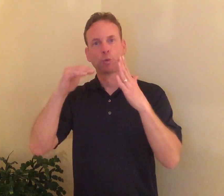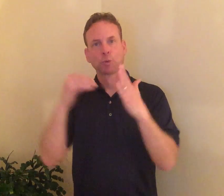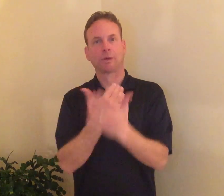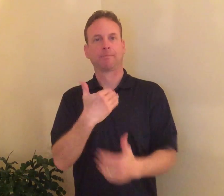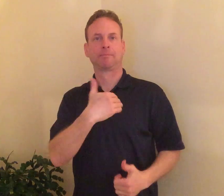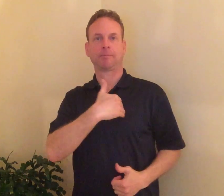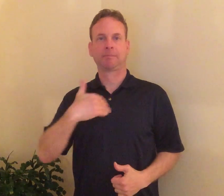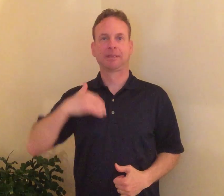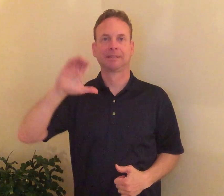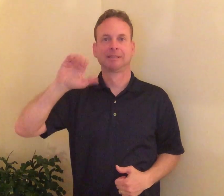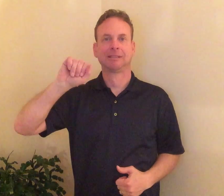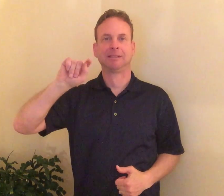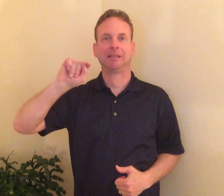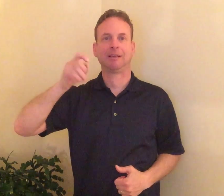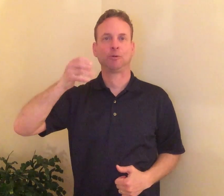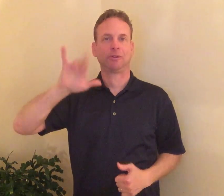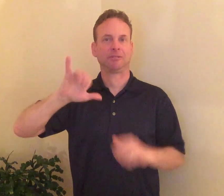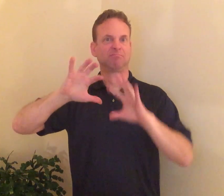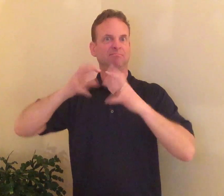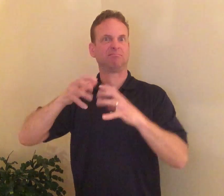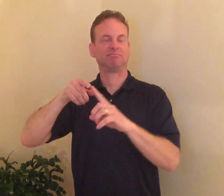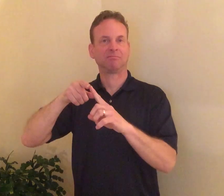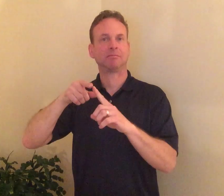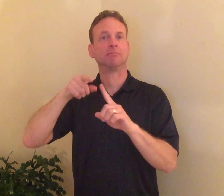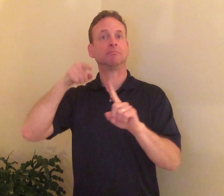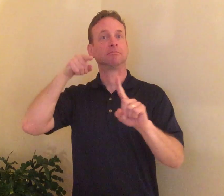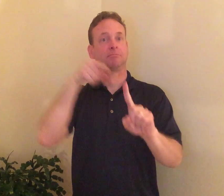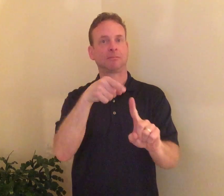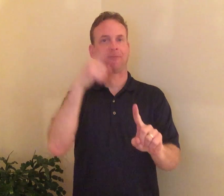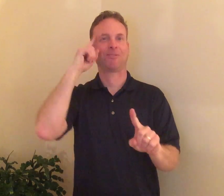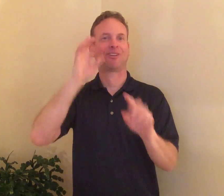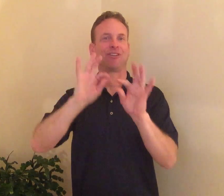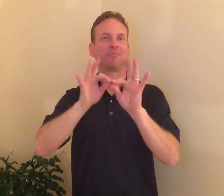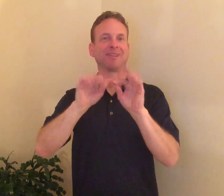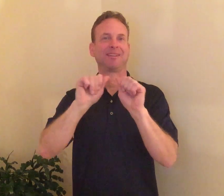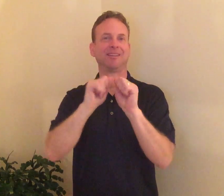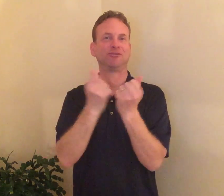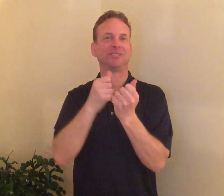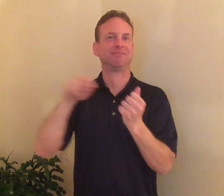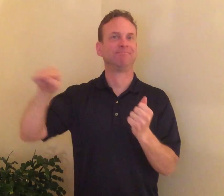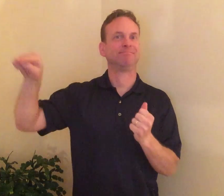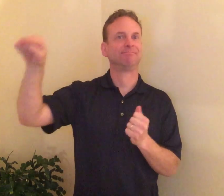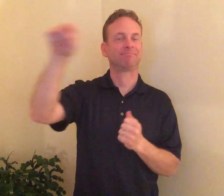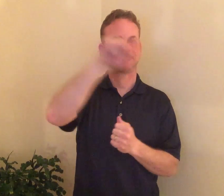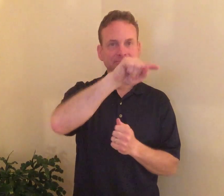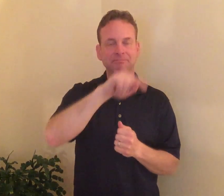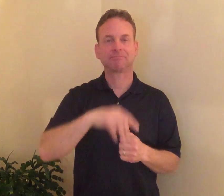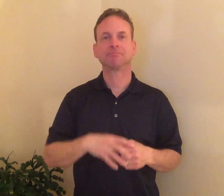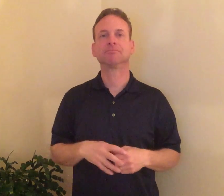agencies. This recommendation has three parts: